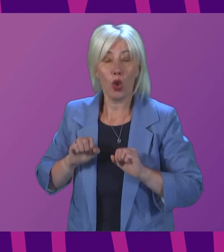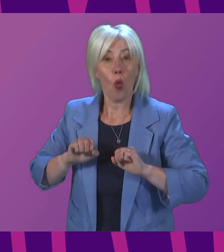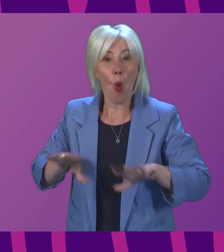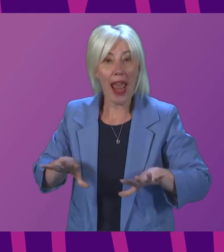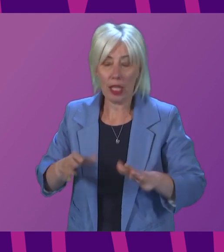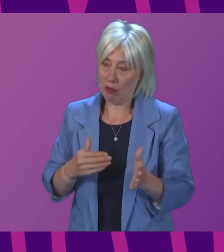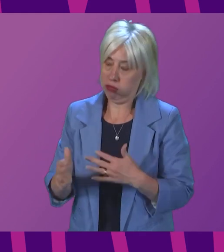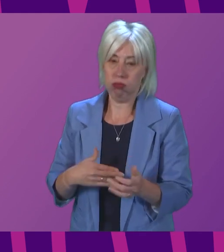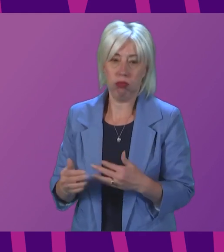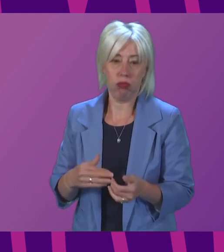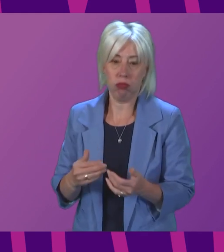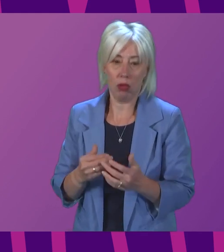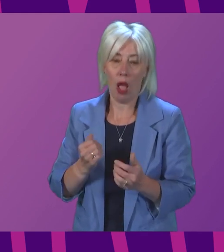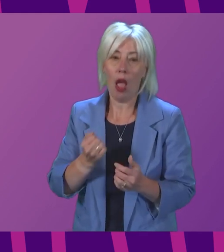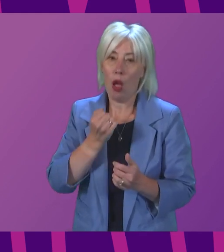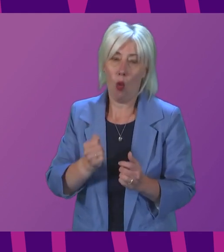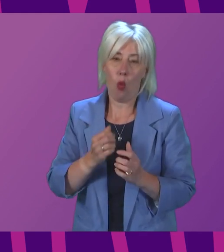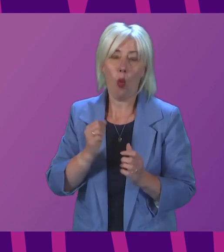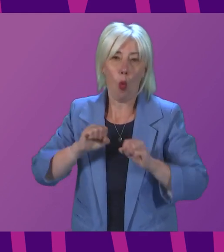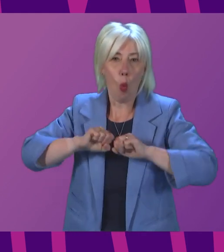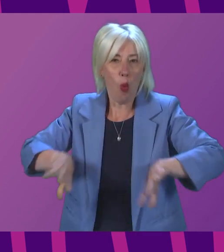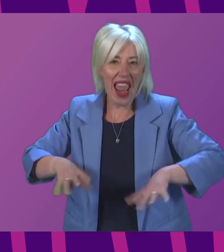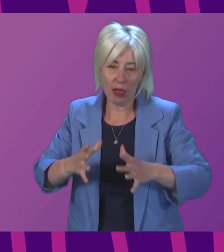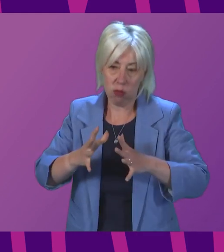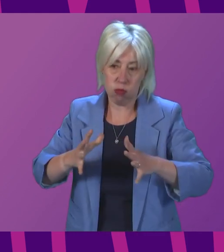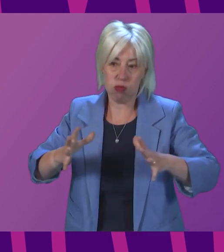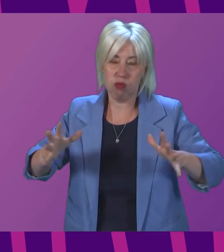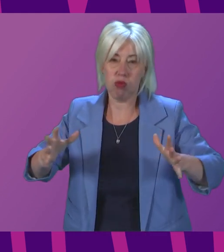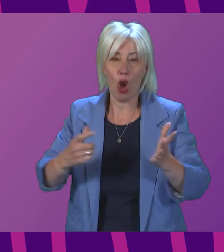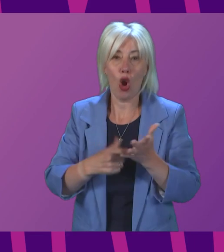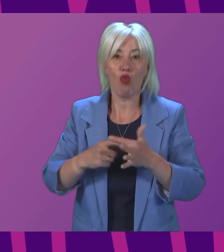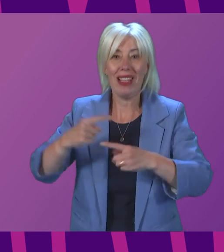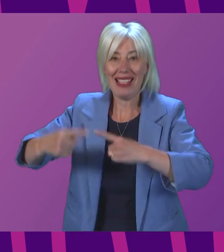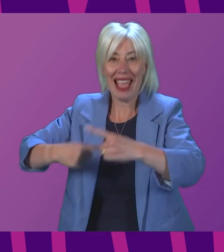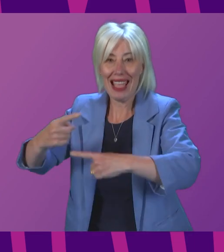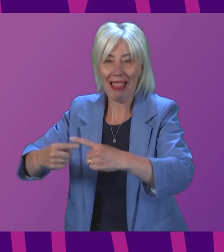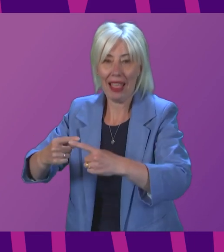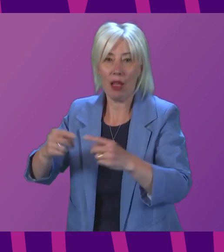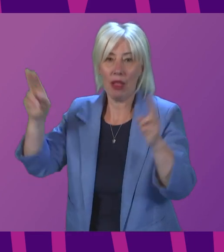The amount of waste in Scotland is rising and recycling has declined for two years running.